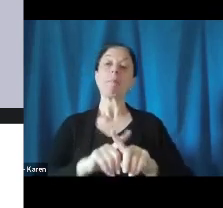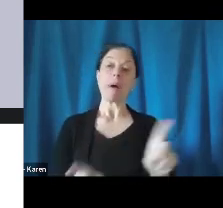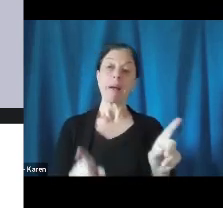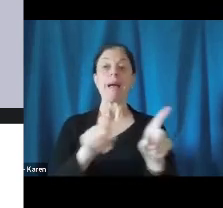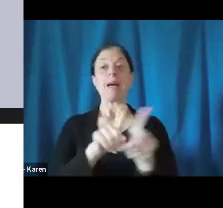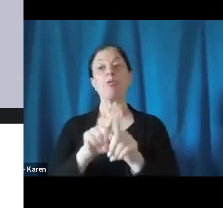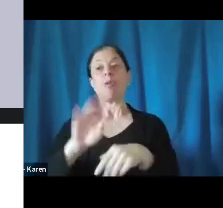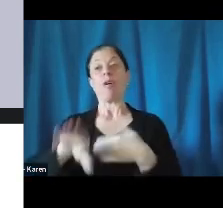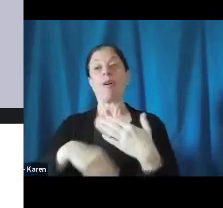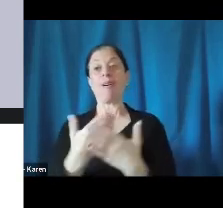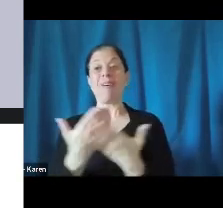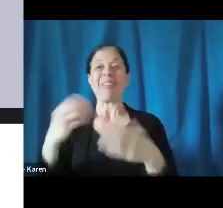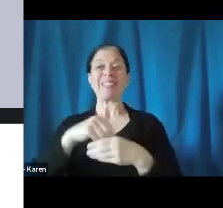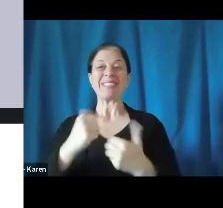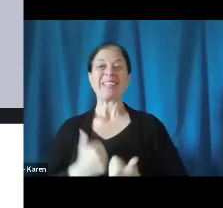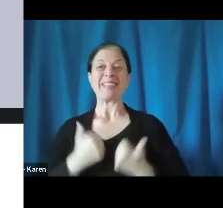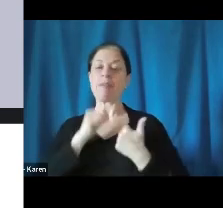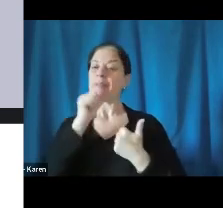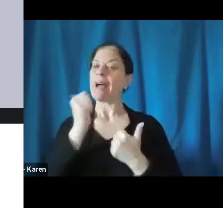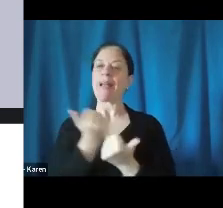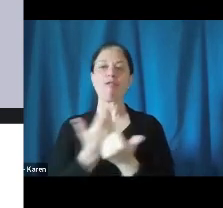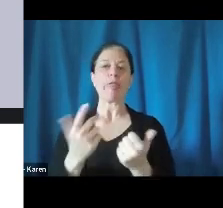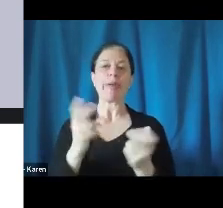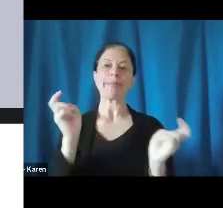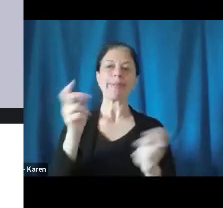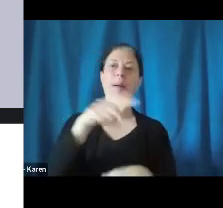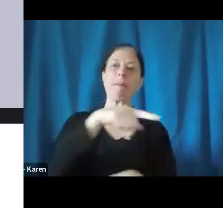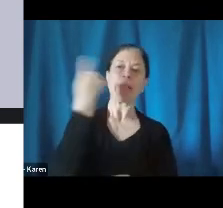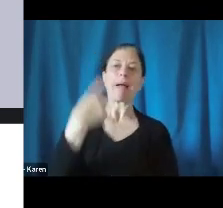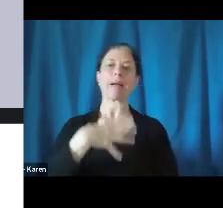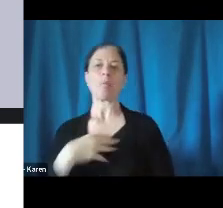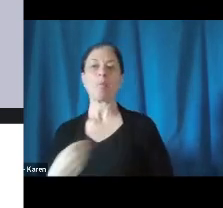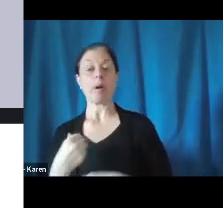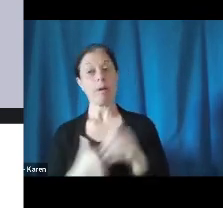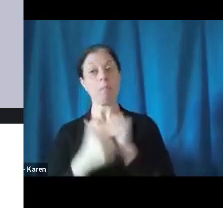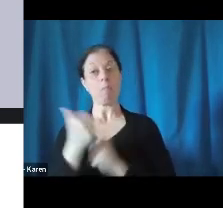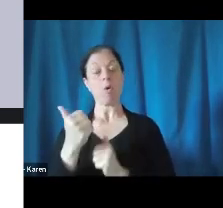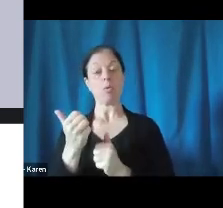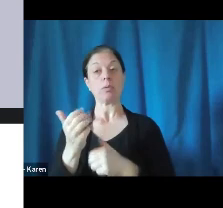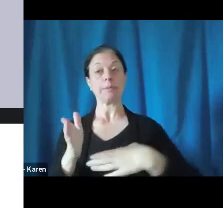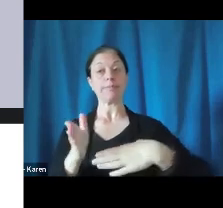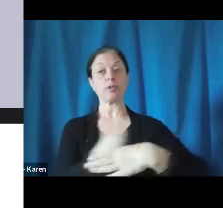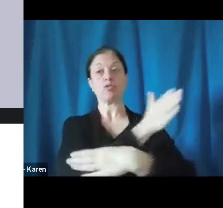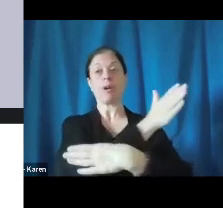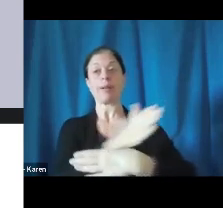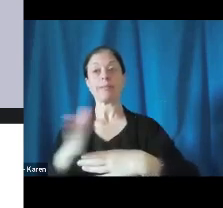place as I typically do. I found this illustrates the social model really well. As in all things in life, not everything